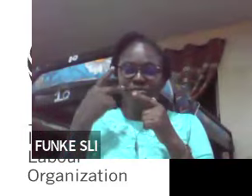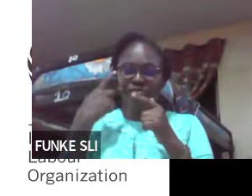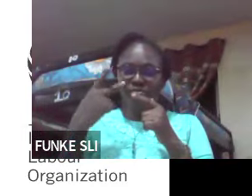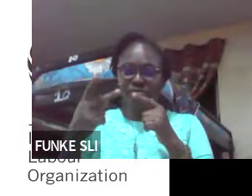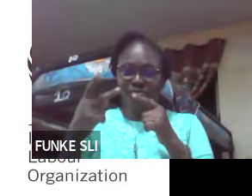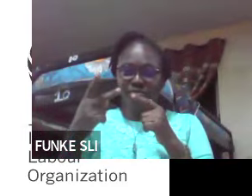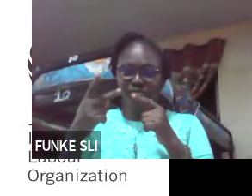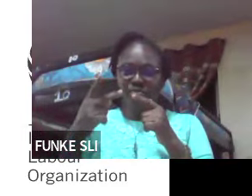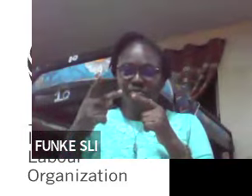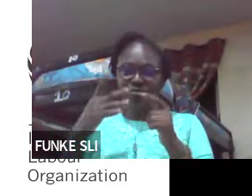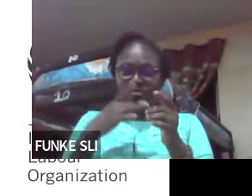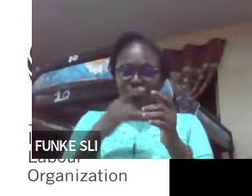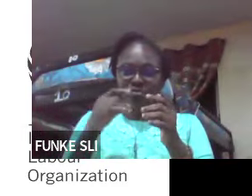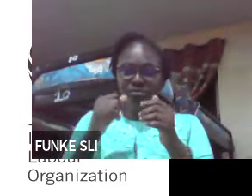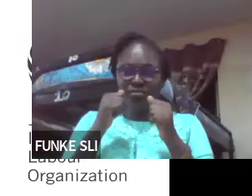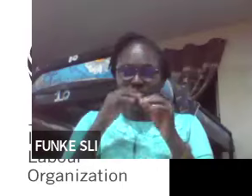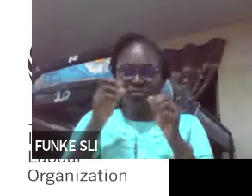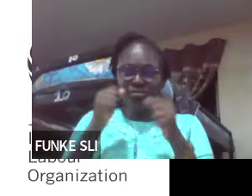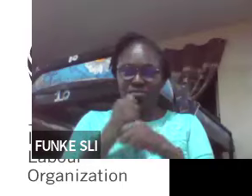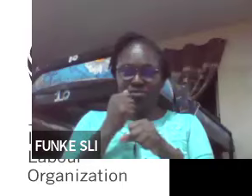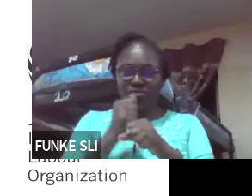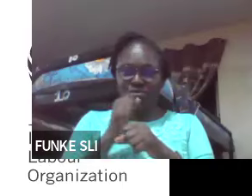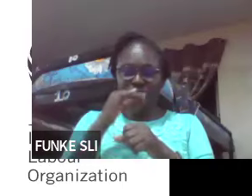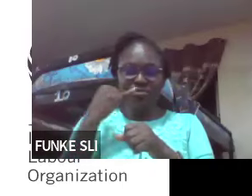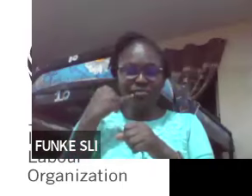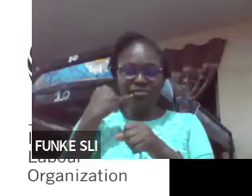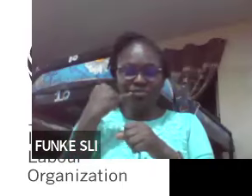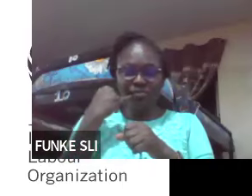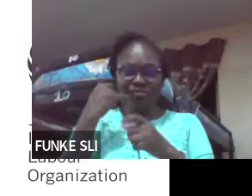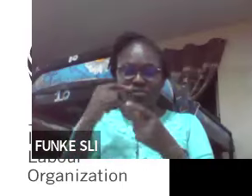Ima Chima: I've like blessing can make phone calls to them